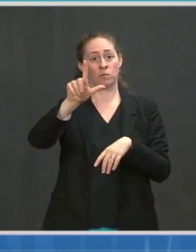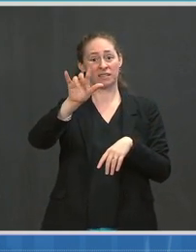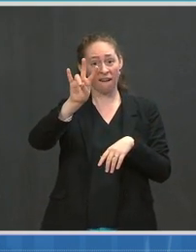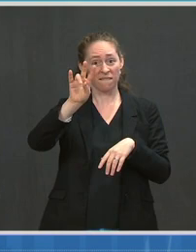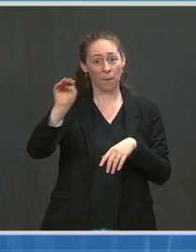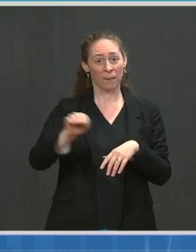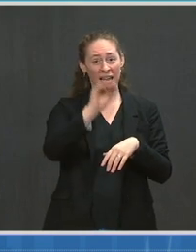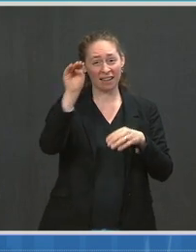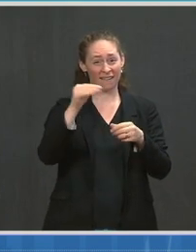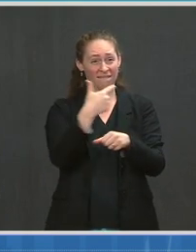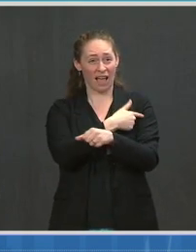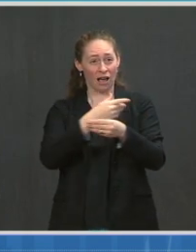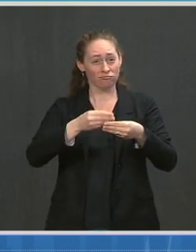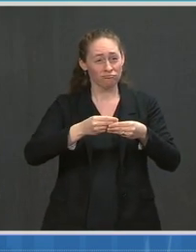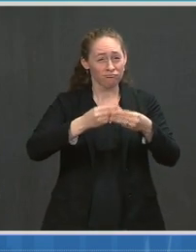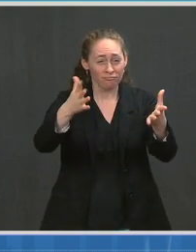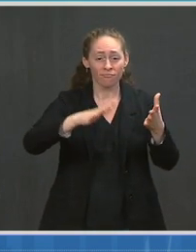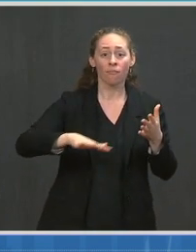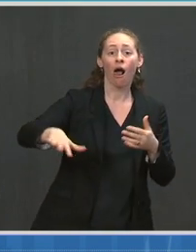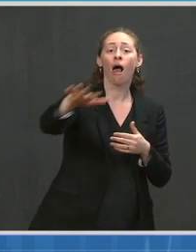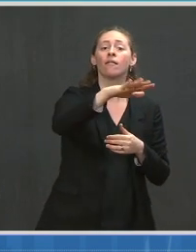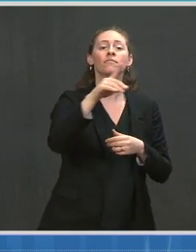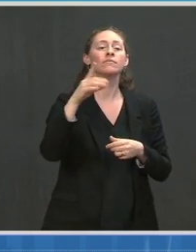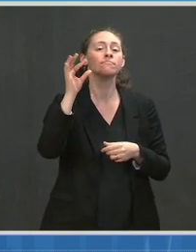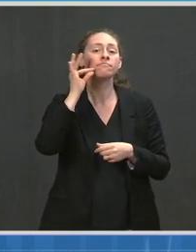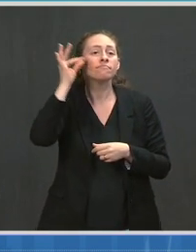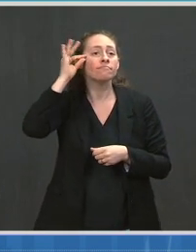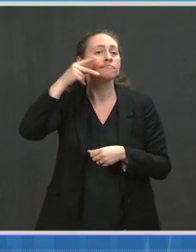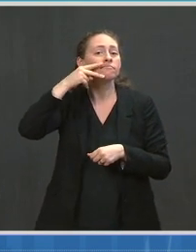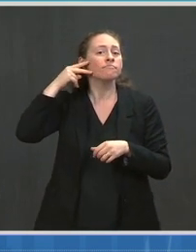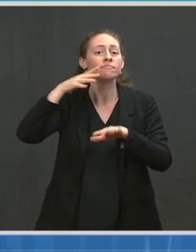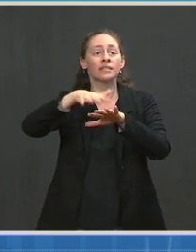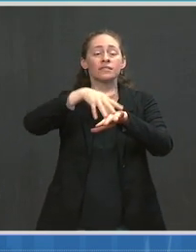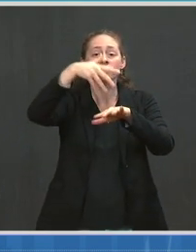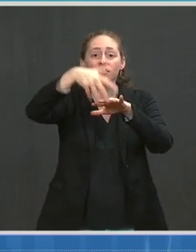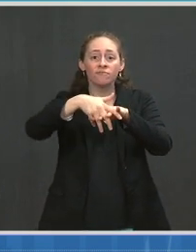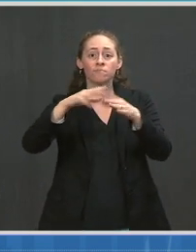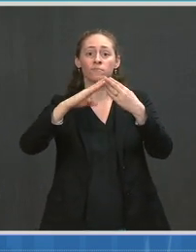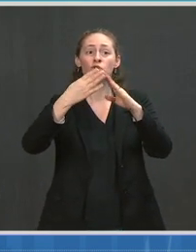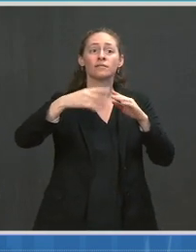That's more than three times the weekly supply that was being distributed when we took office.